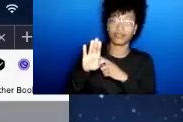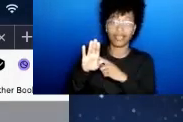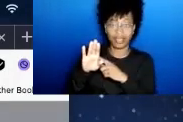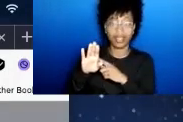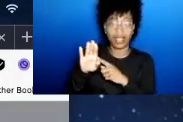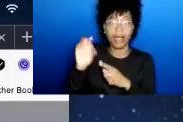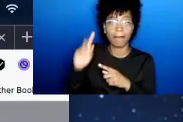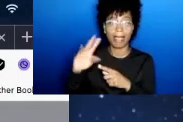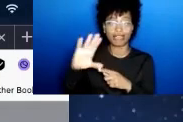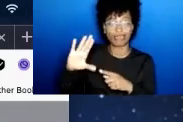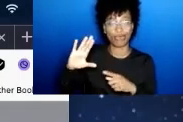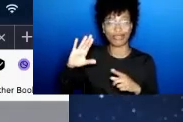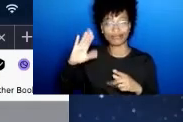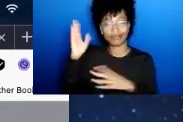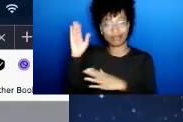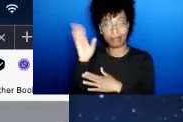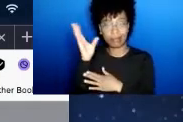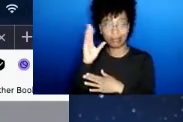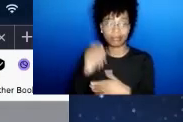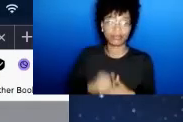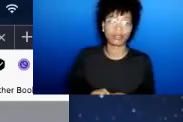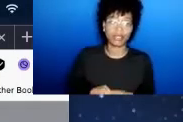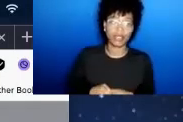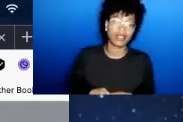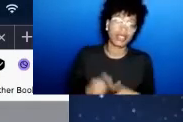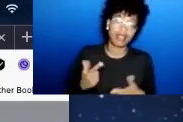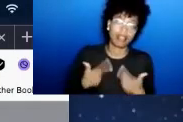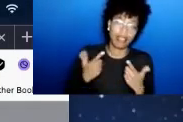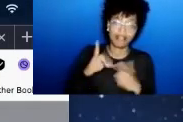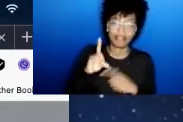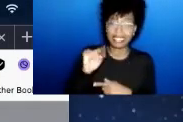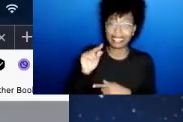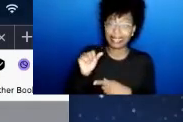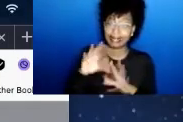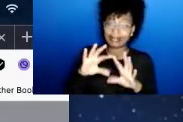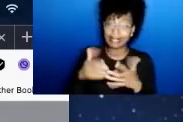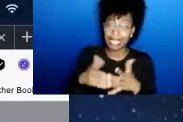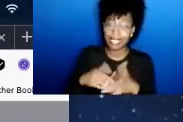citations, external sites that you want to be able to explore.